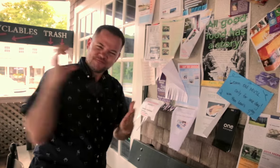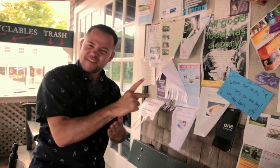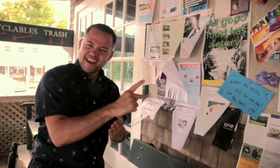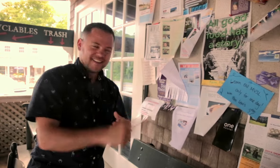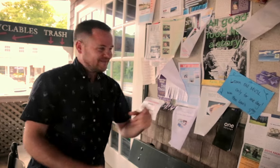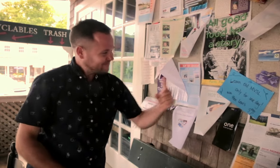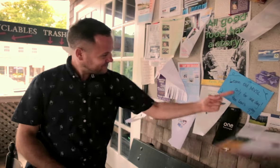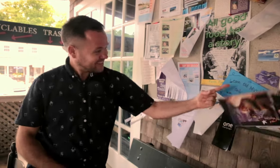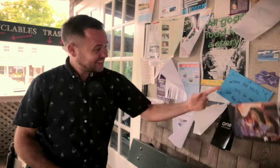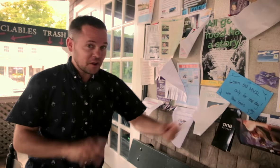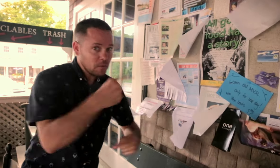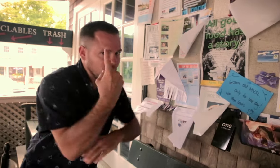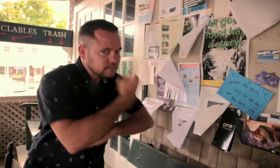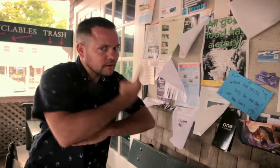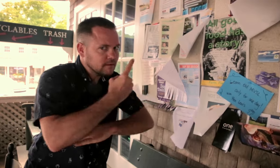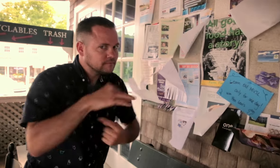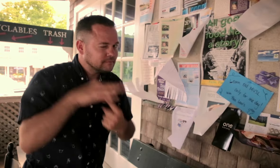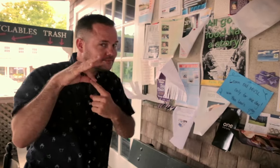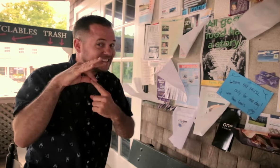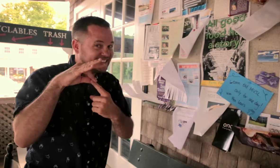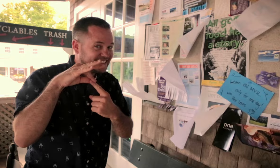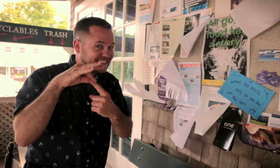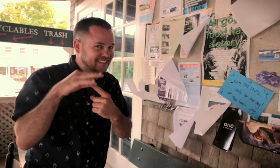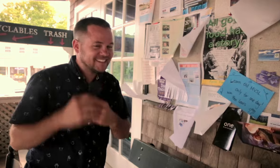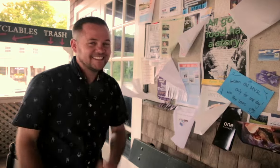Bring it back! It's a one-day special.